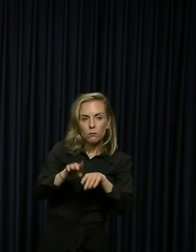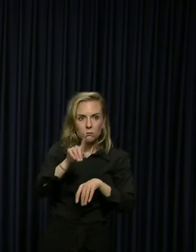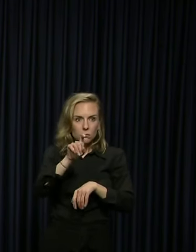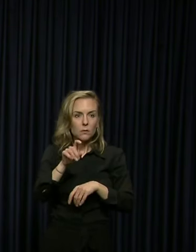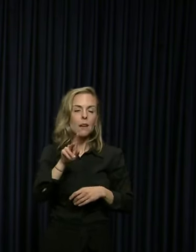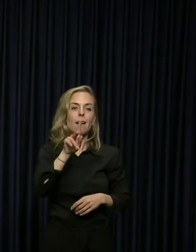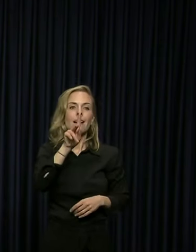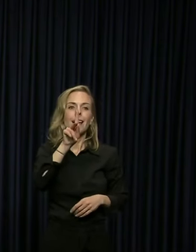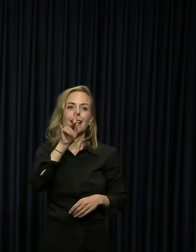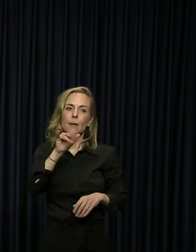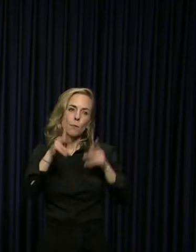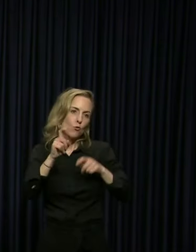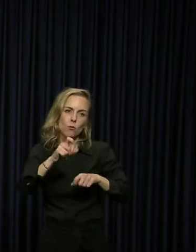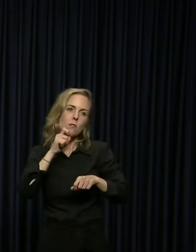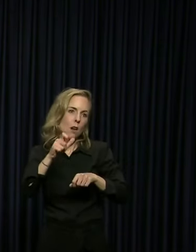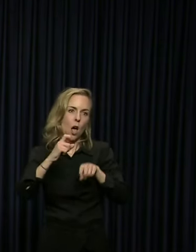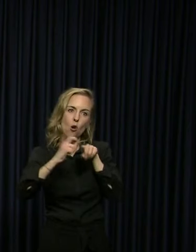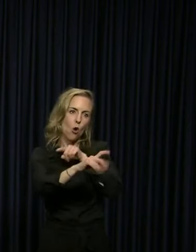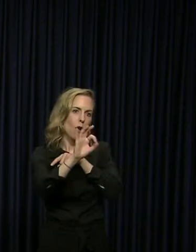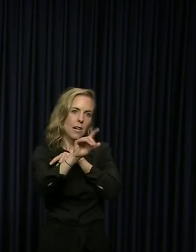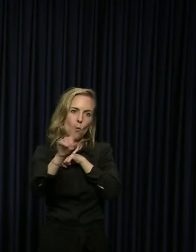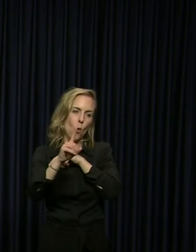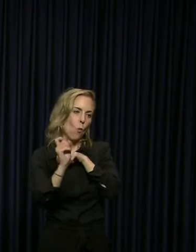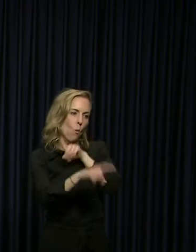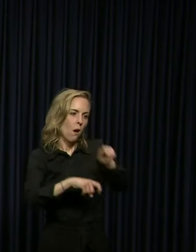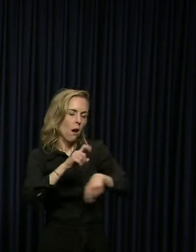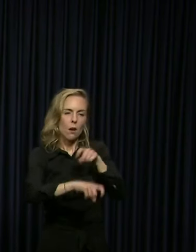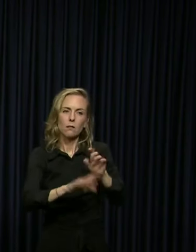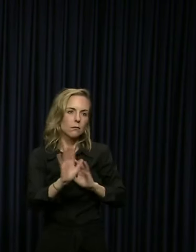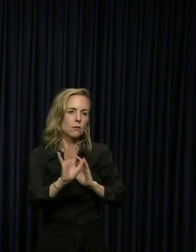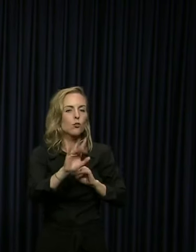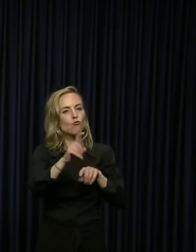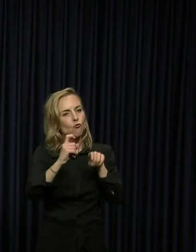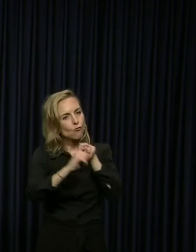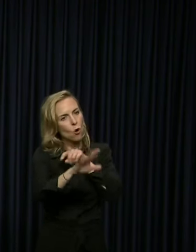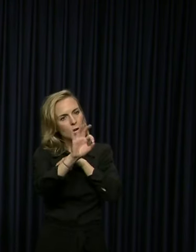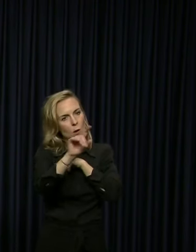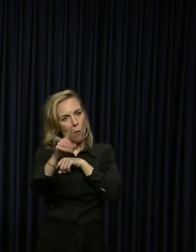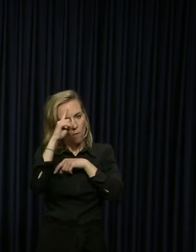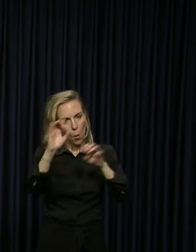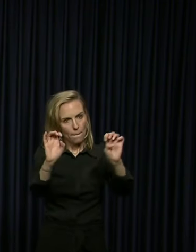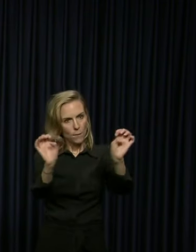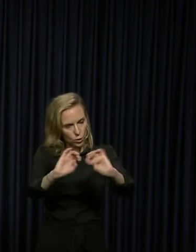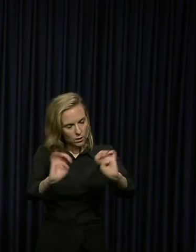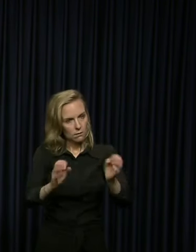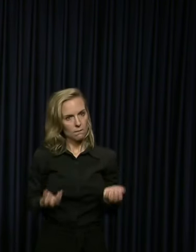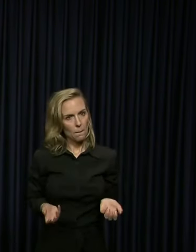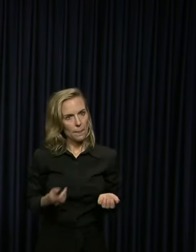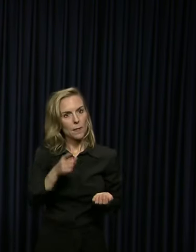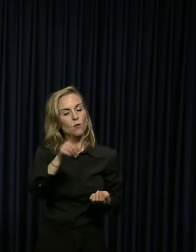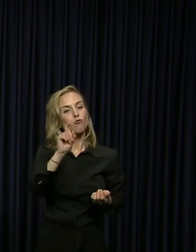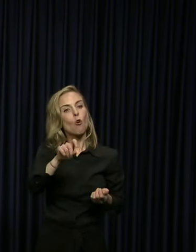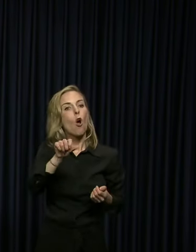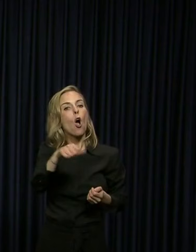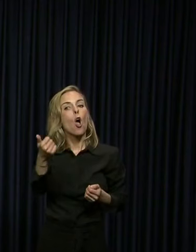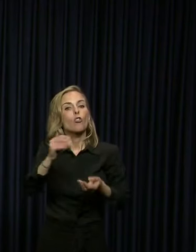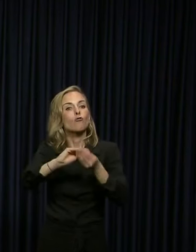DIFFICULT BECAUSE WE CAN'T SEE IT. WHEN I WAS GROWING UP DURING THE